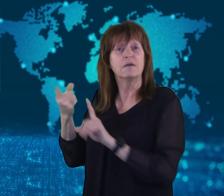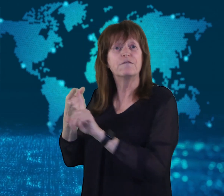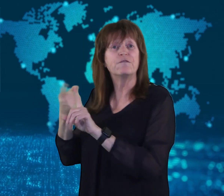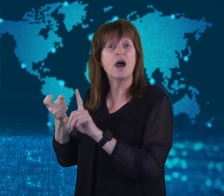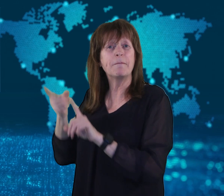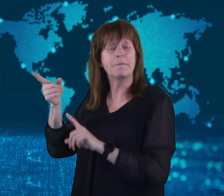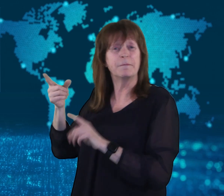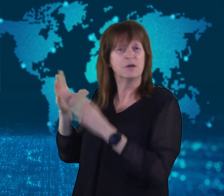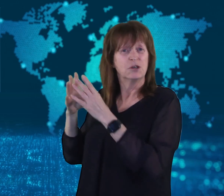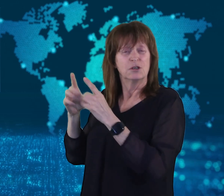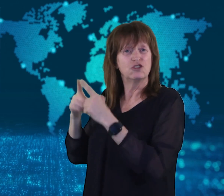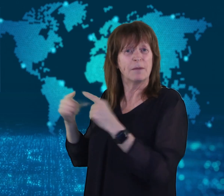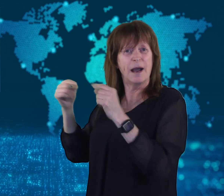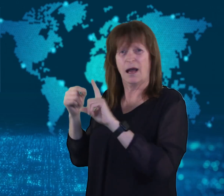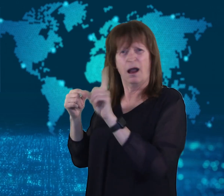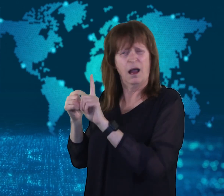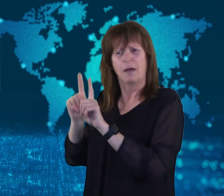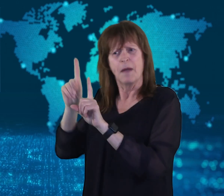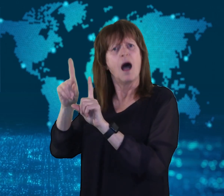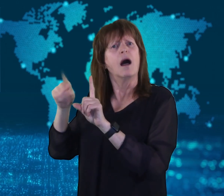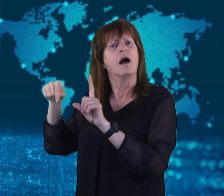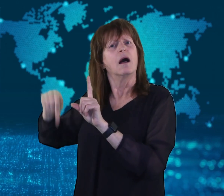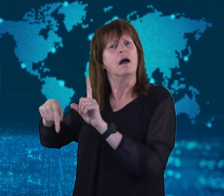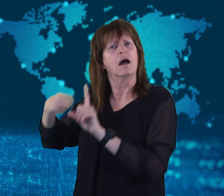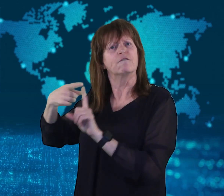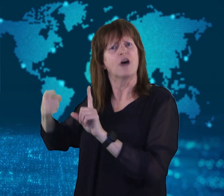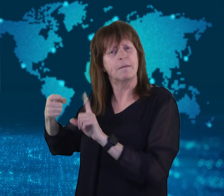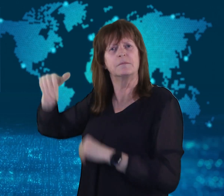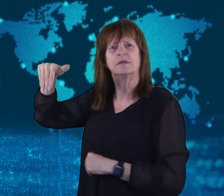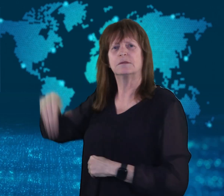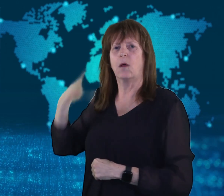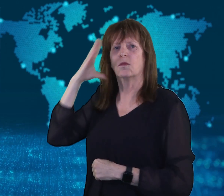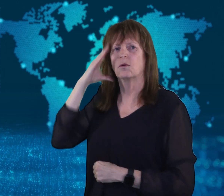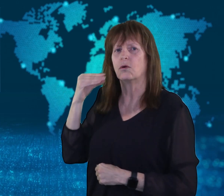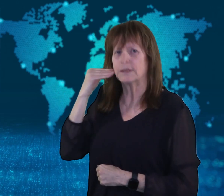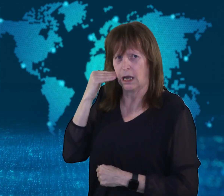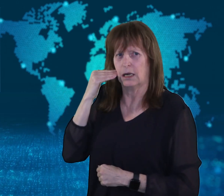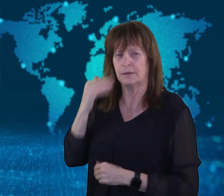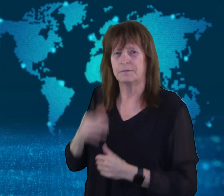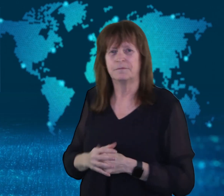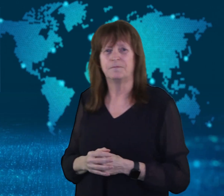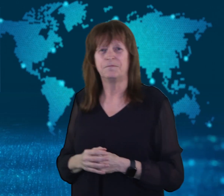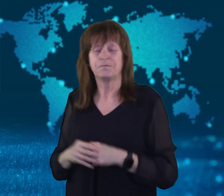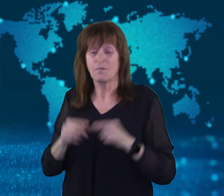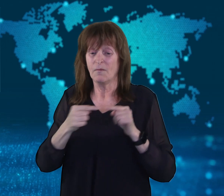Those protesters see the plan as a total win for Japan